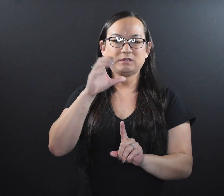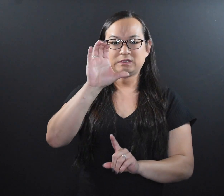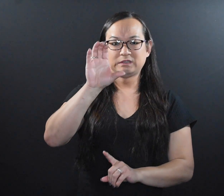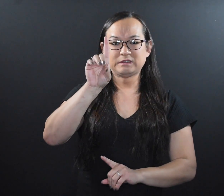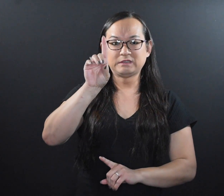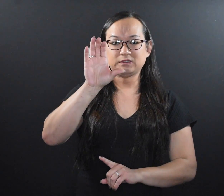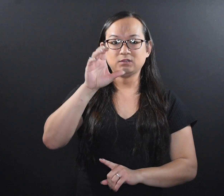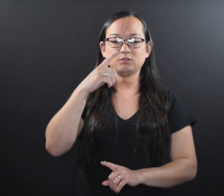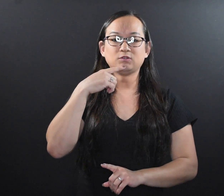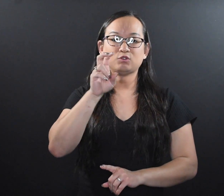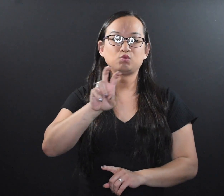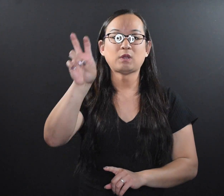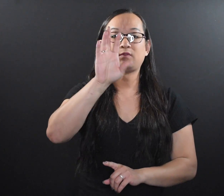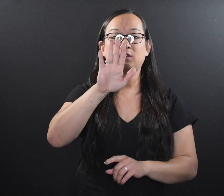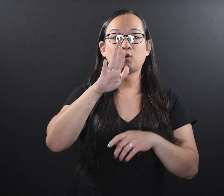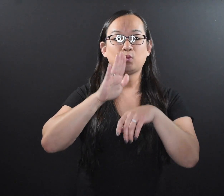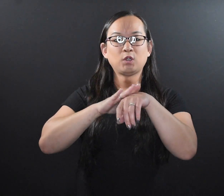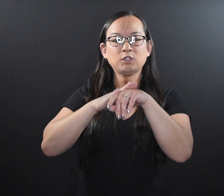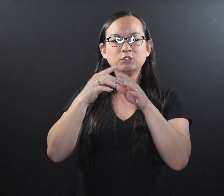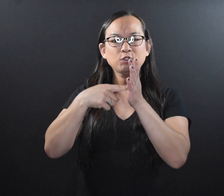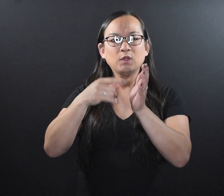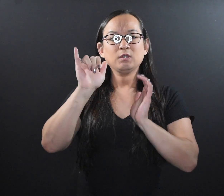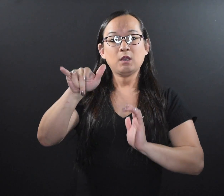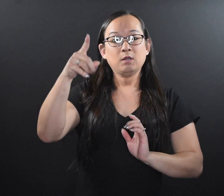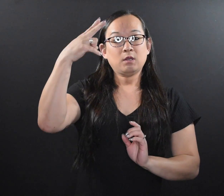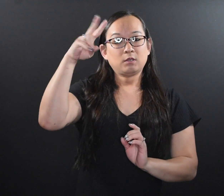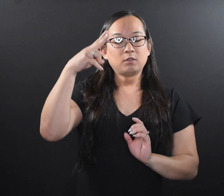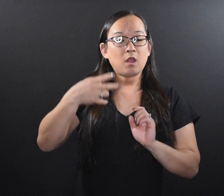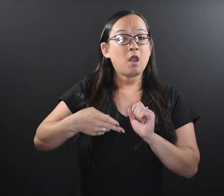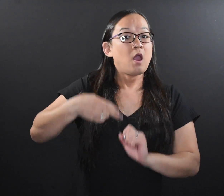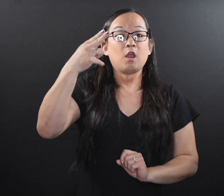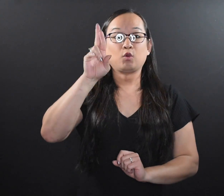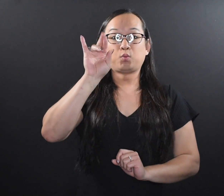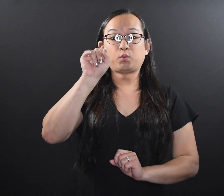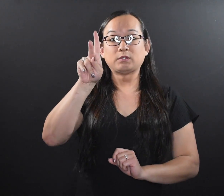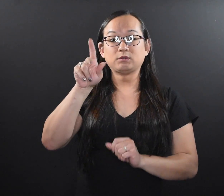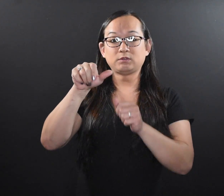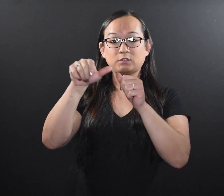“The recent CDC travel warning shows that Mexico is a very high-risk destination right now,